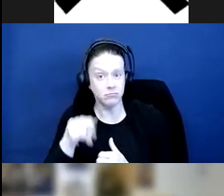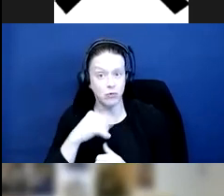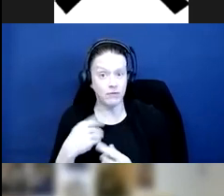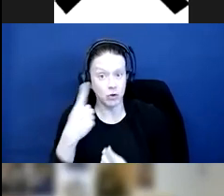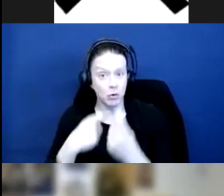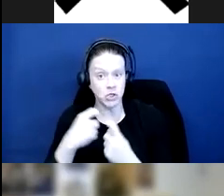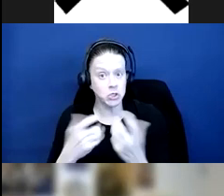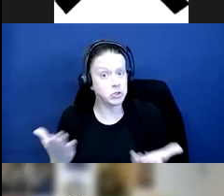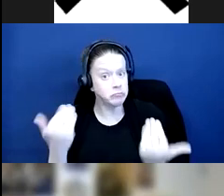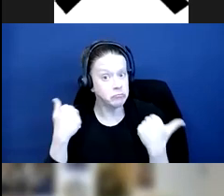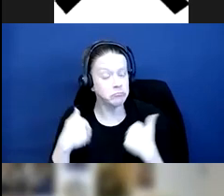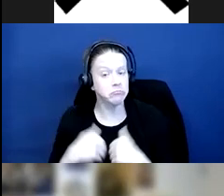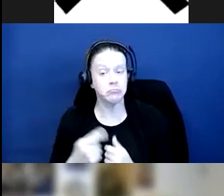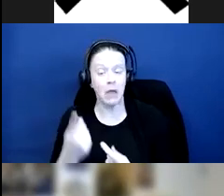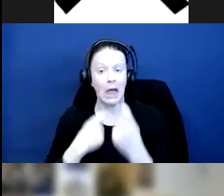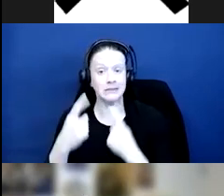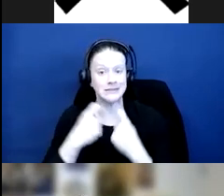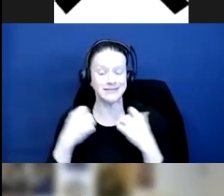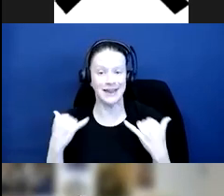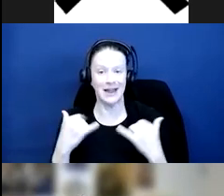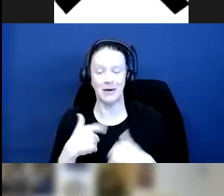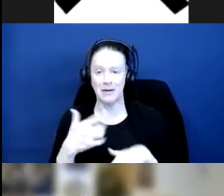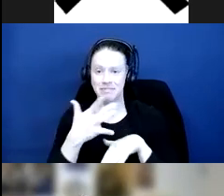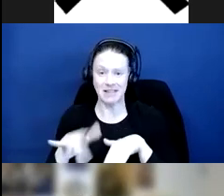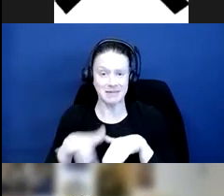I want to make myself available. I am a fan of OHEA.